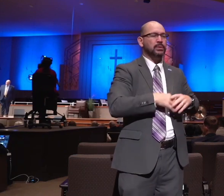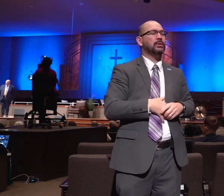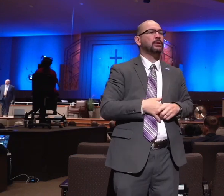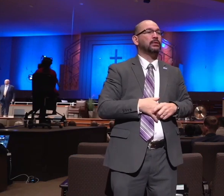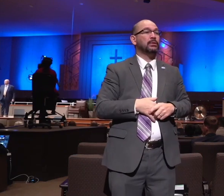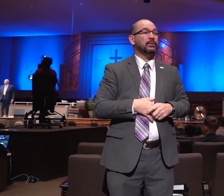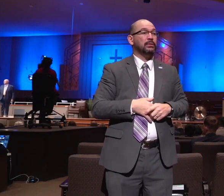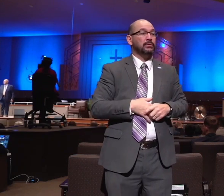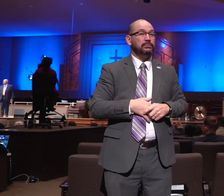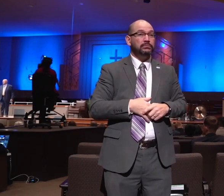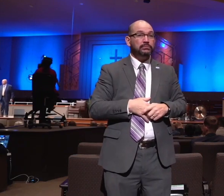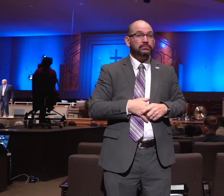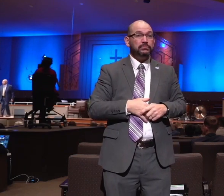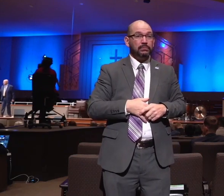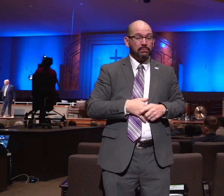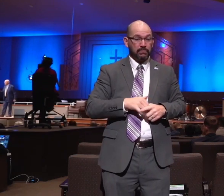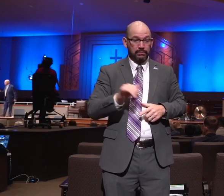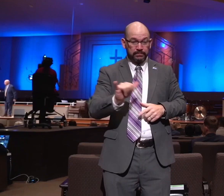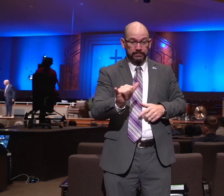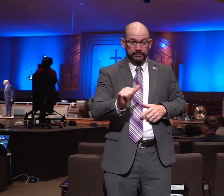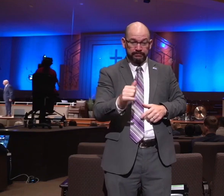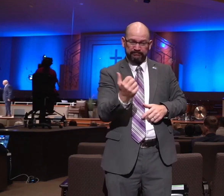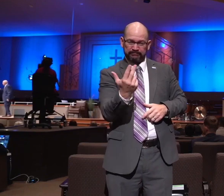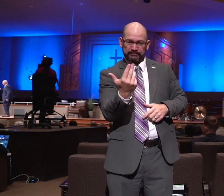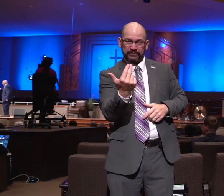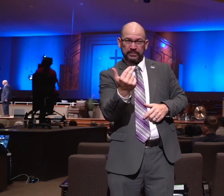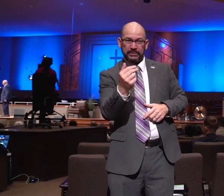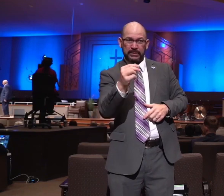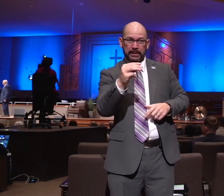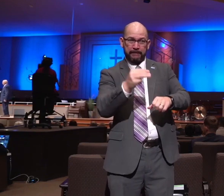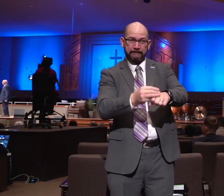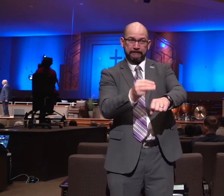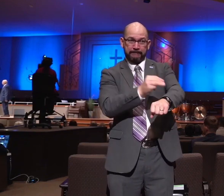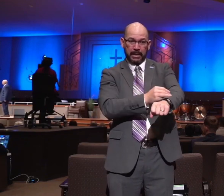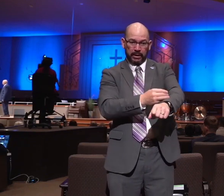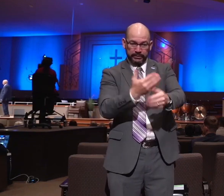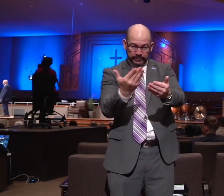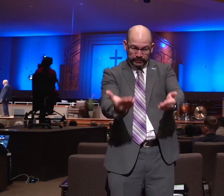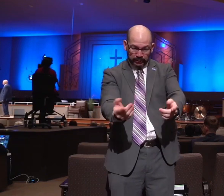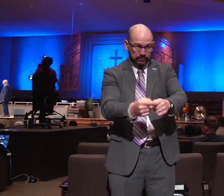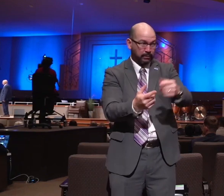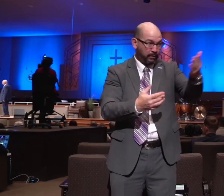it's about 13 miles from the cave of Adullum to the well of